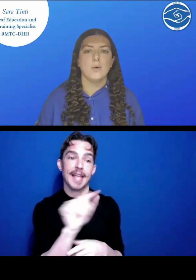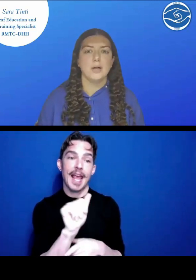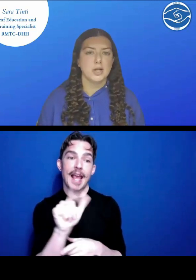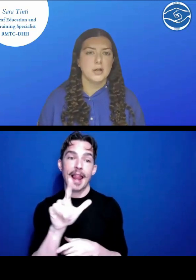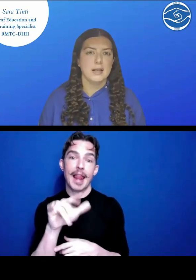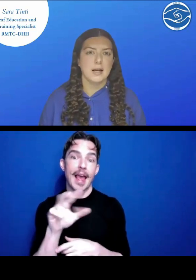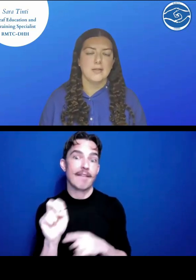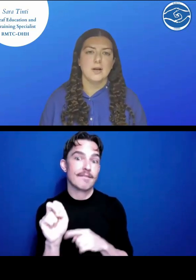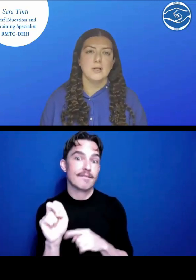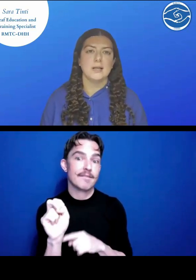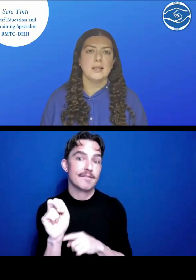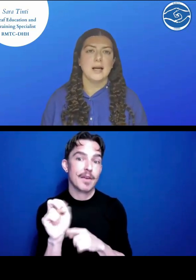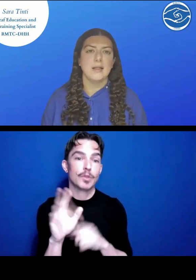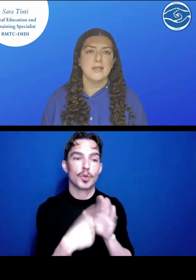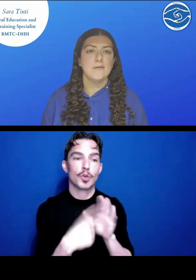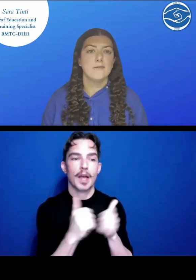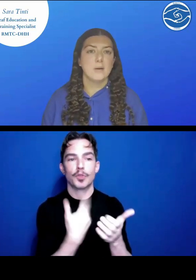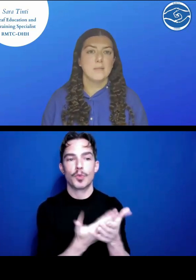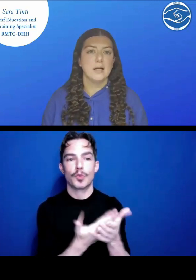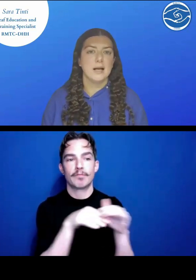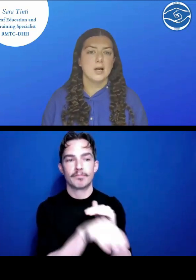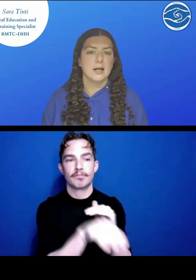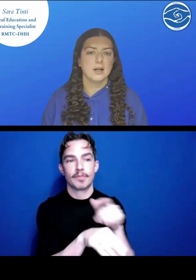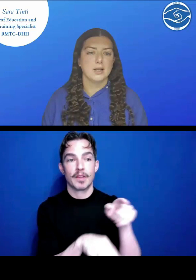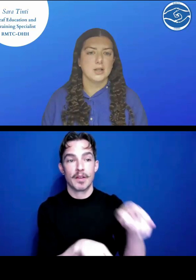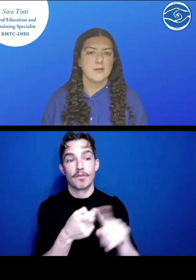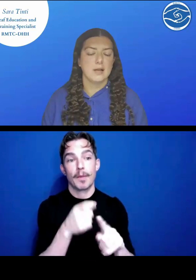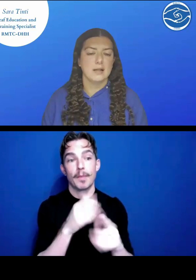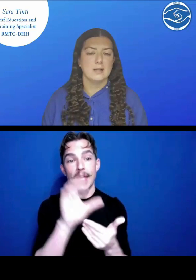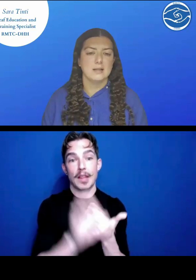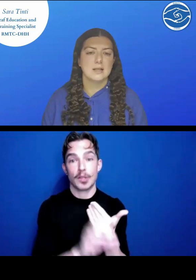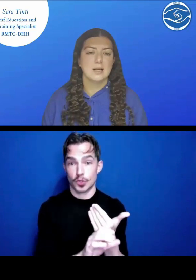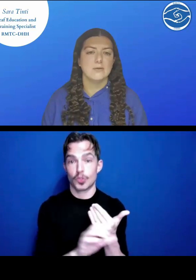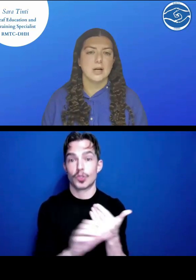I want to show you how to get there. You can get there from again our calendar of events and